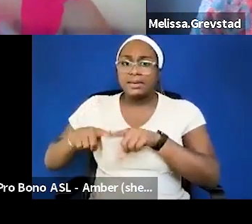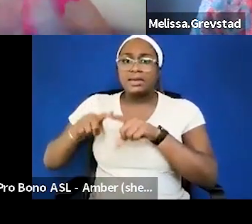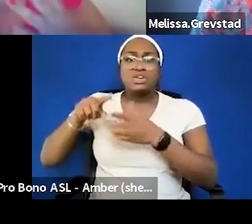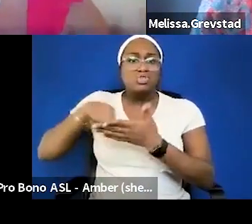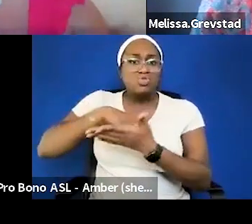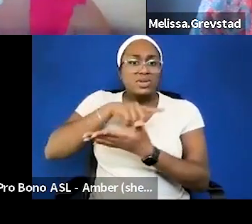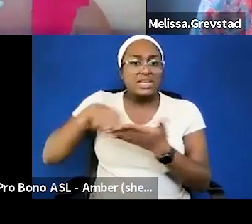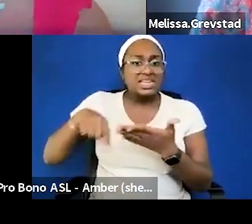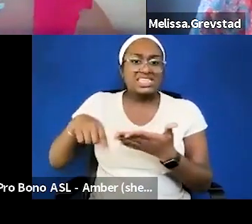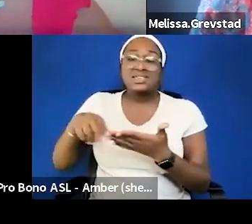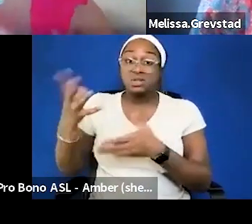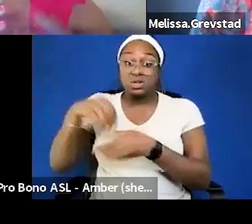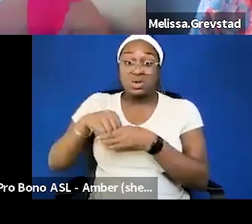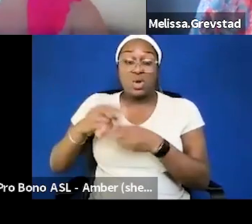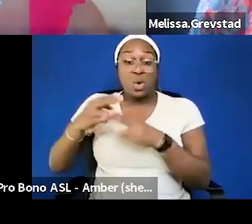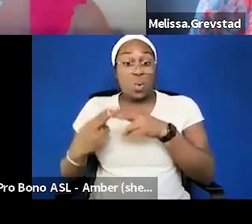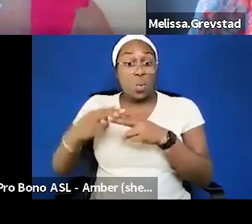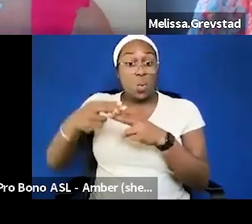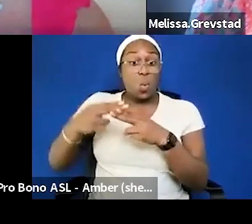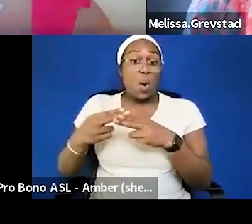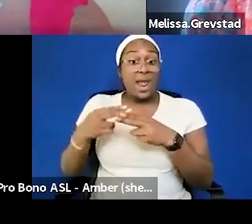which included weight discrimination and body size discrimination.